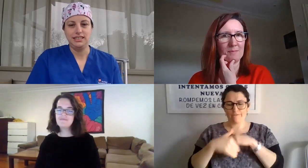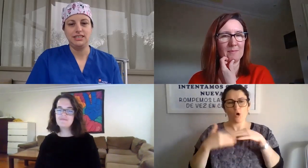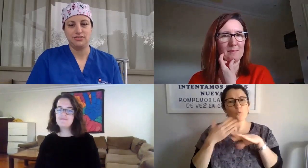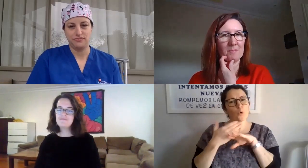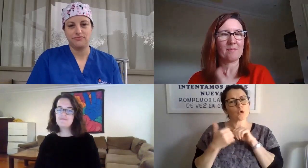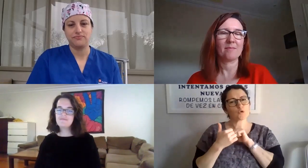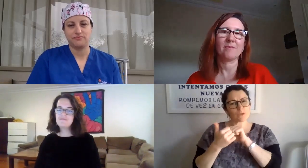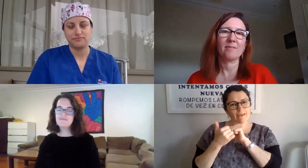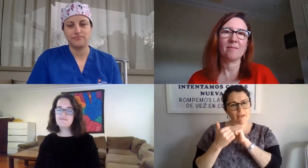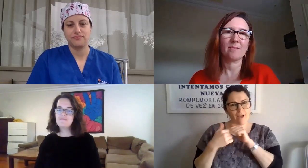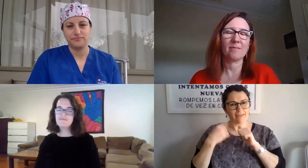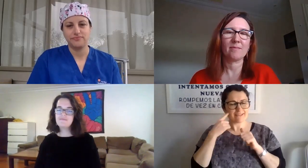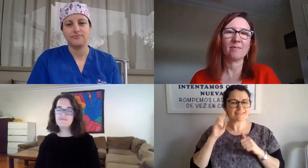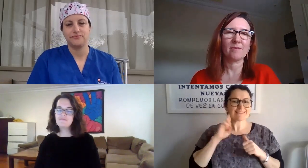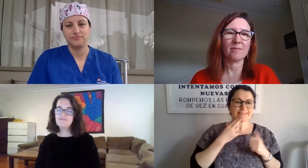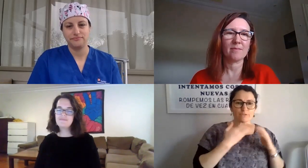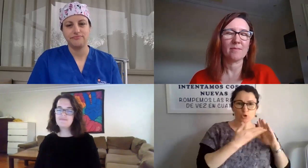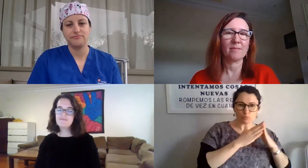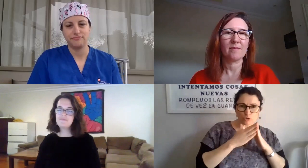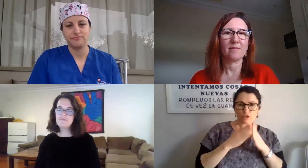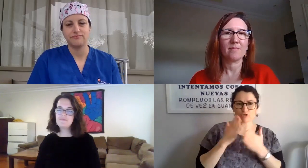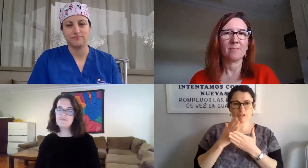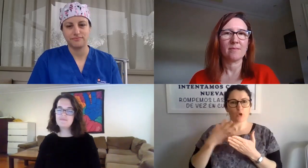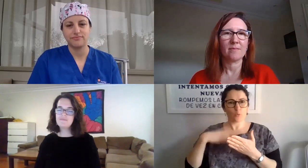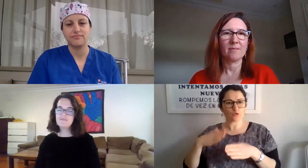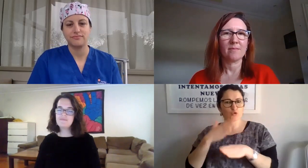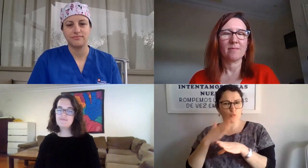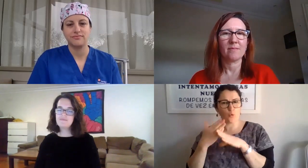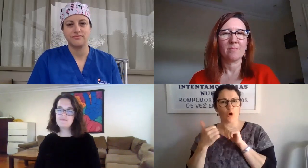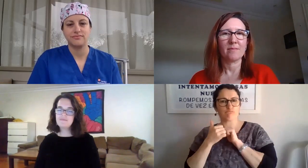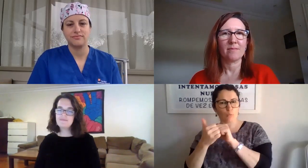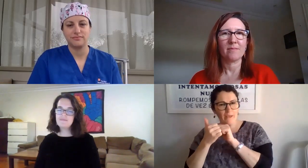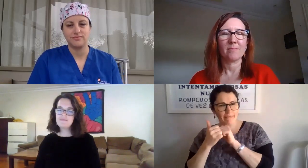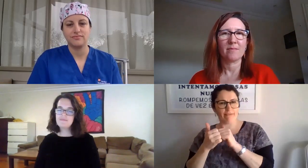there. Catherine uh it comes back to working together so the